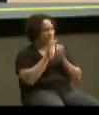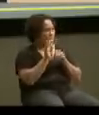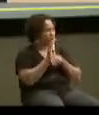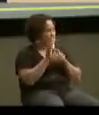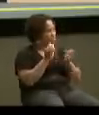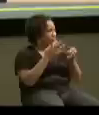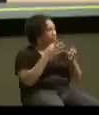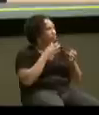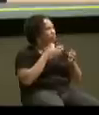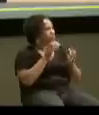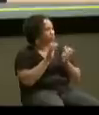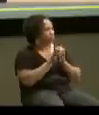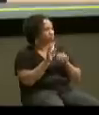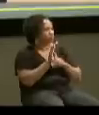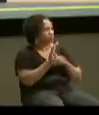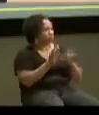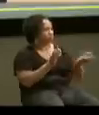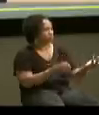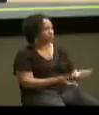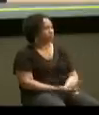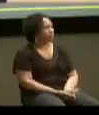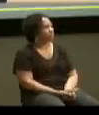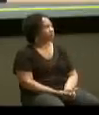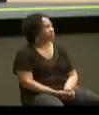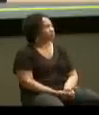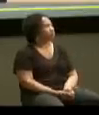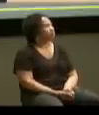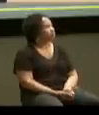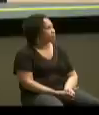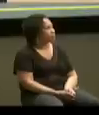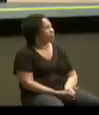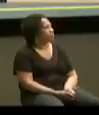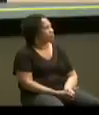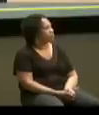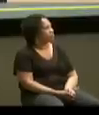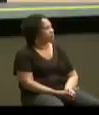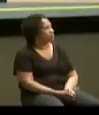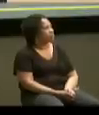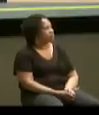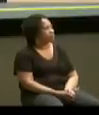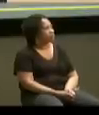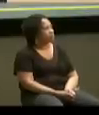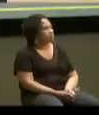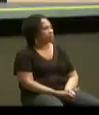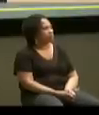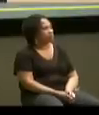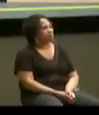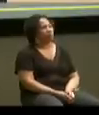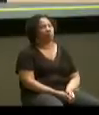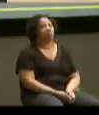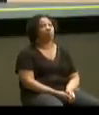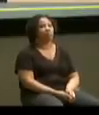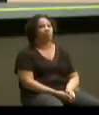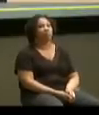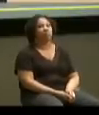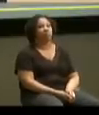THIS TO RERNLEARN FROM OTHERS, AND. HOW MANY HERE ARE SMALL BUSINESSES? THAT'S REALLY WONDERFUL.